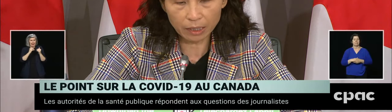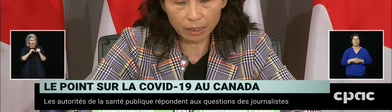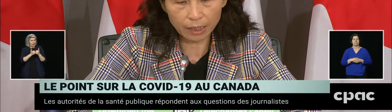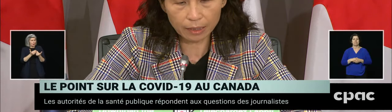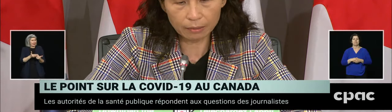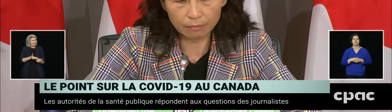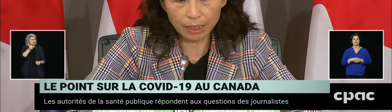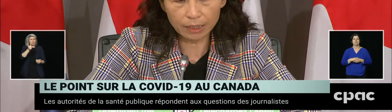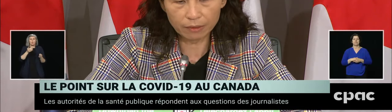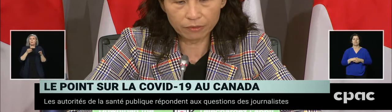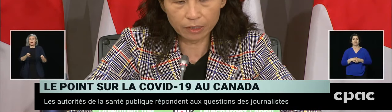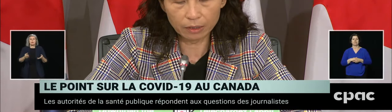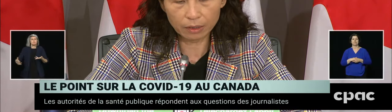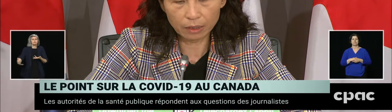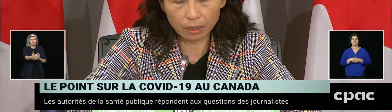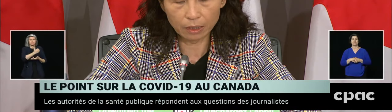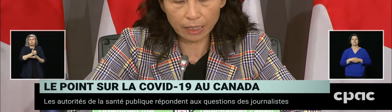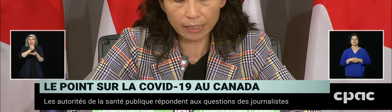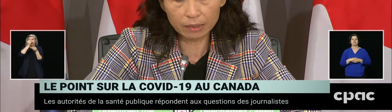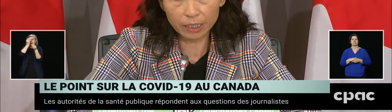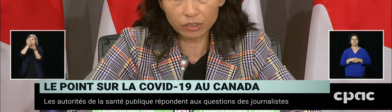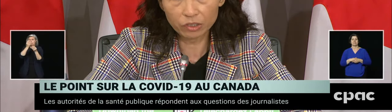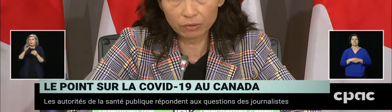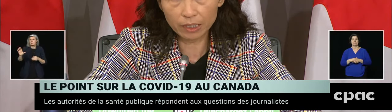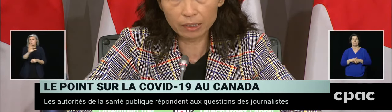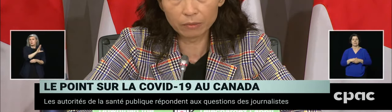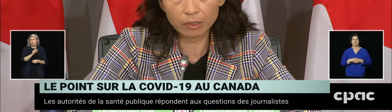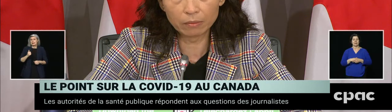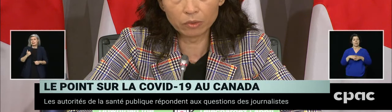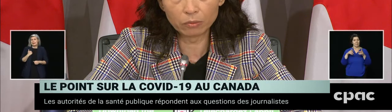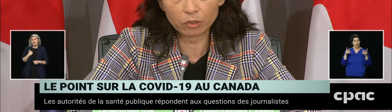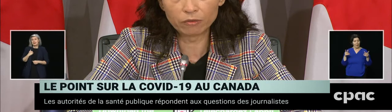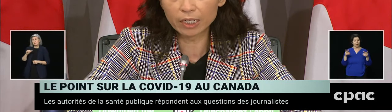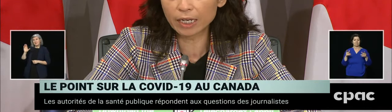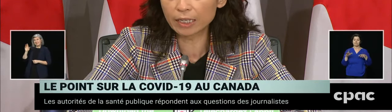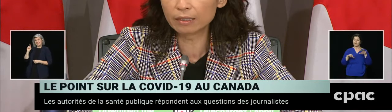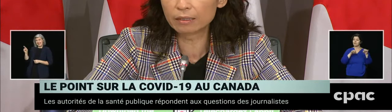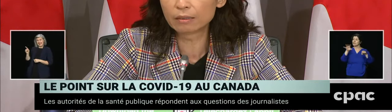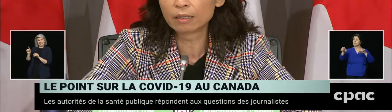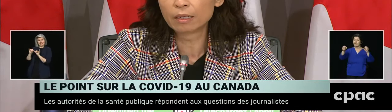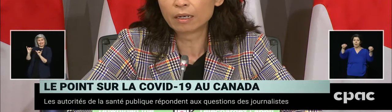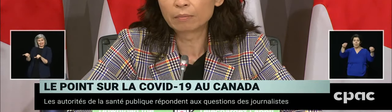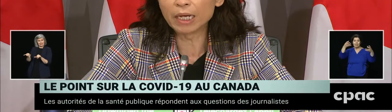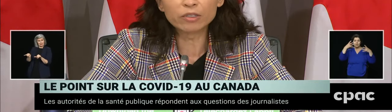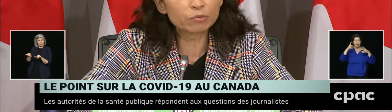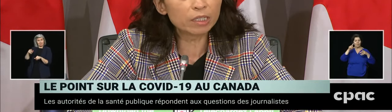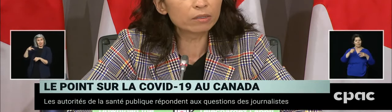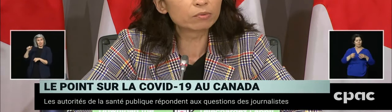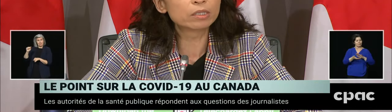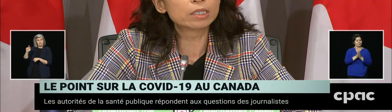CANADA. AND SOME OF THE PANORAMA, I THINK, HAD MANY DIFFERENT